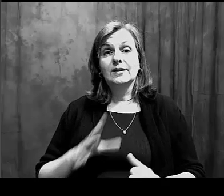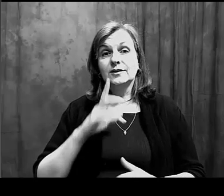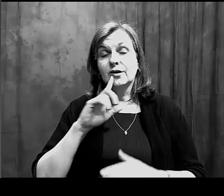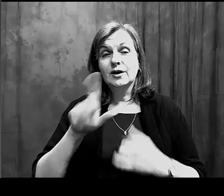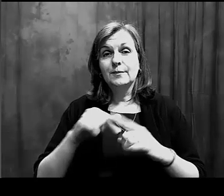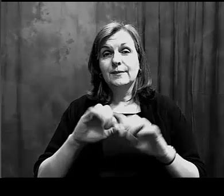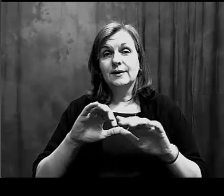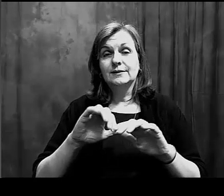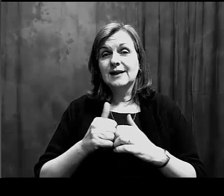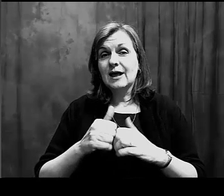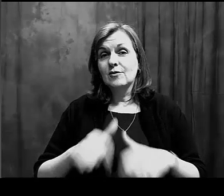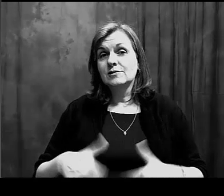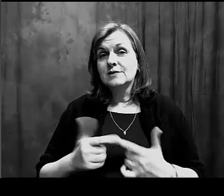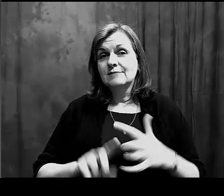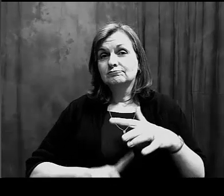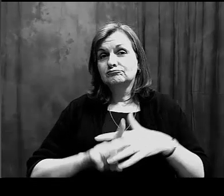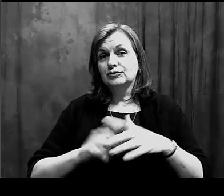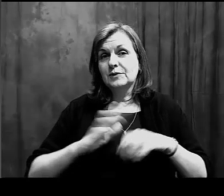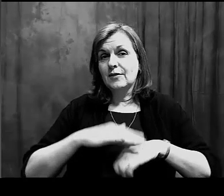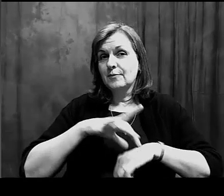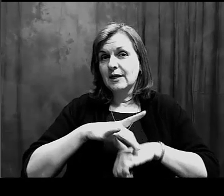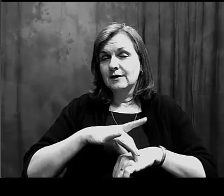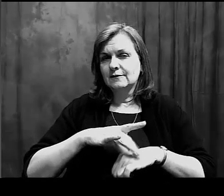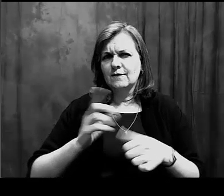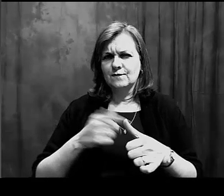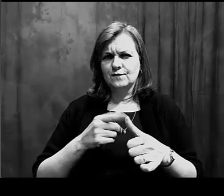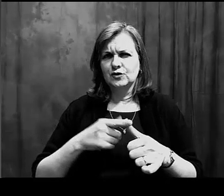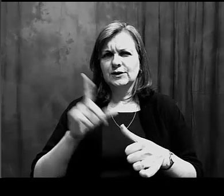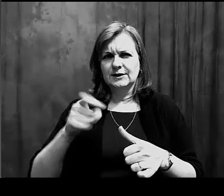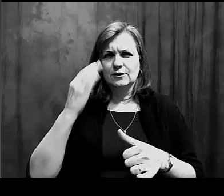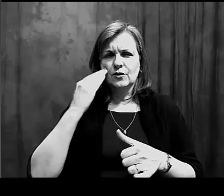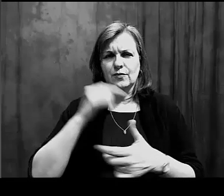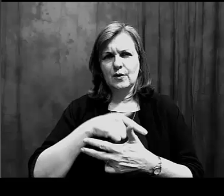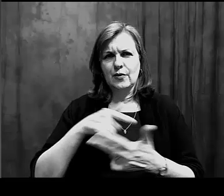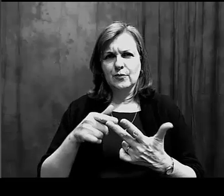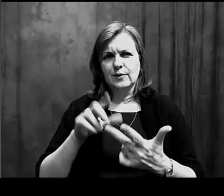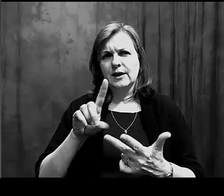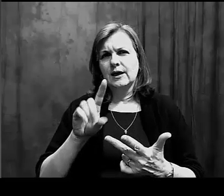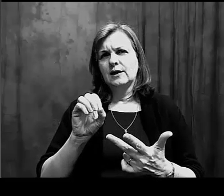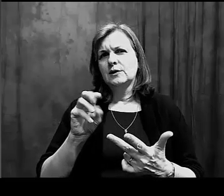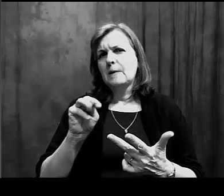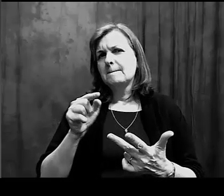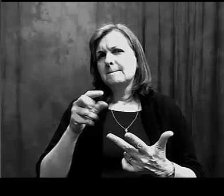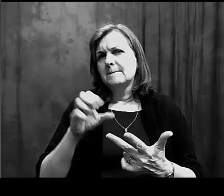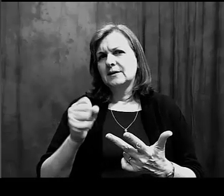Let's talk about the start of life on this planet! First, what you need to know is there three domains of life